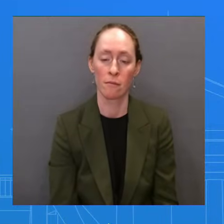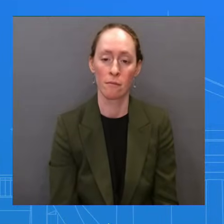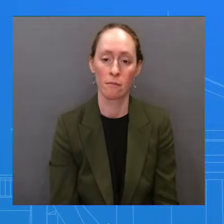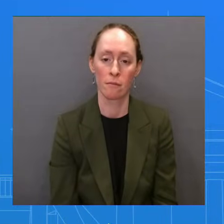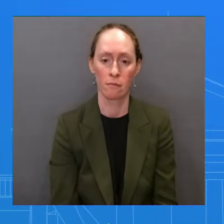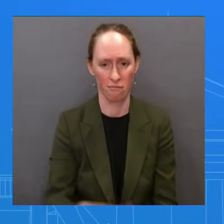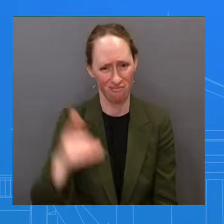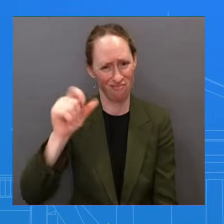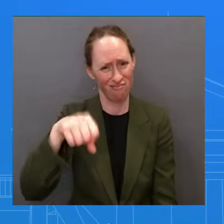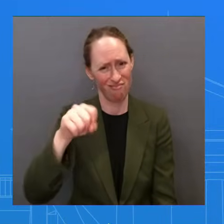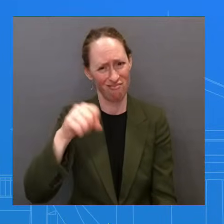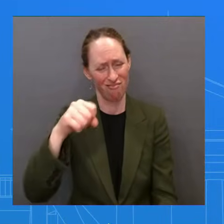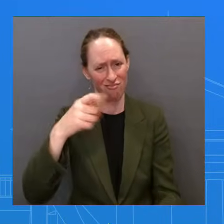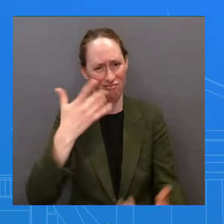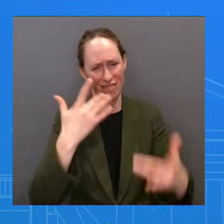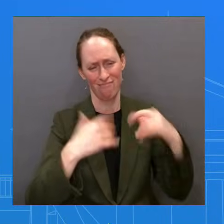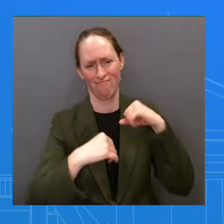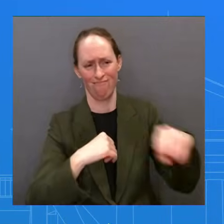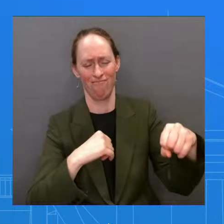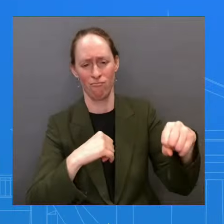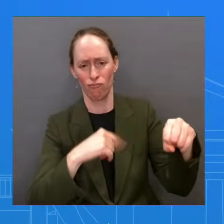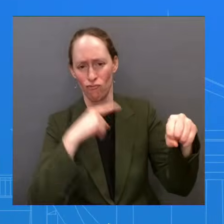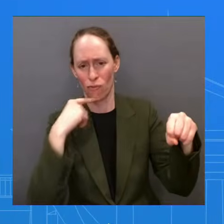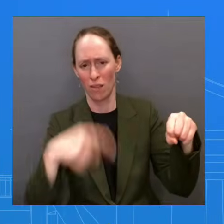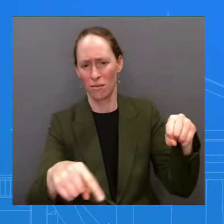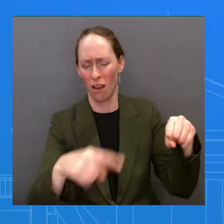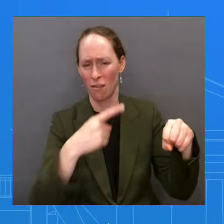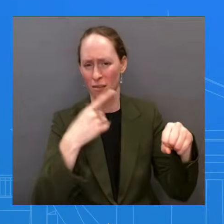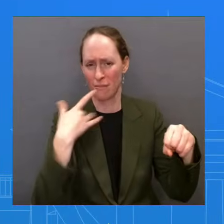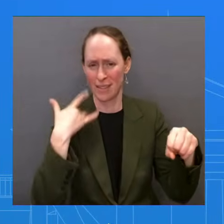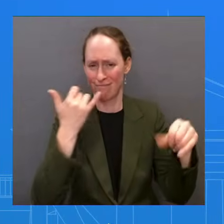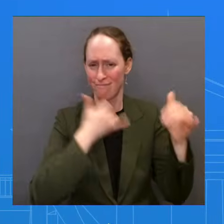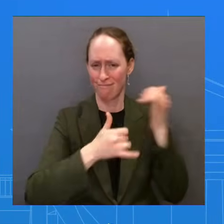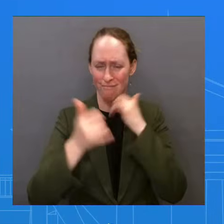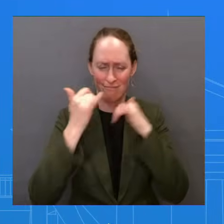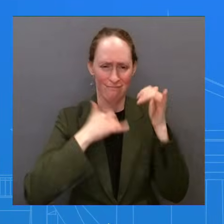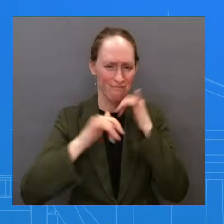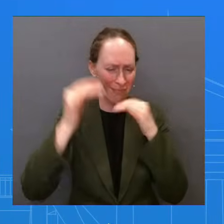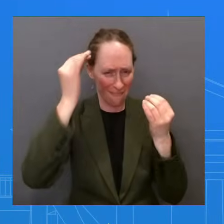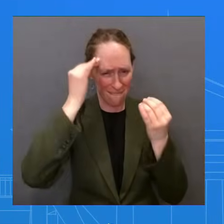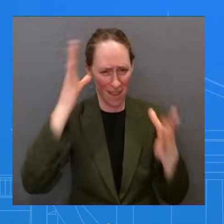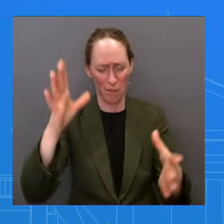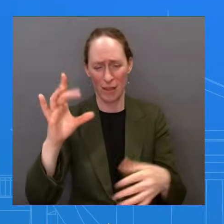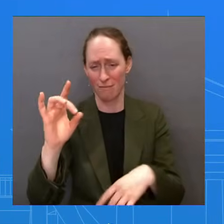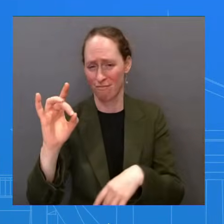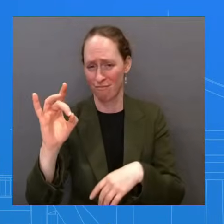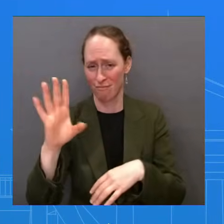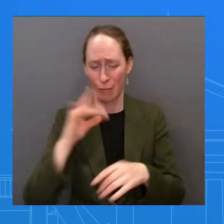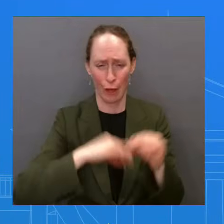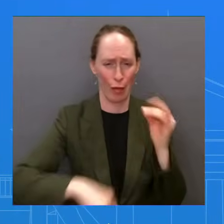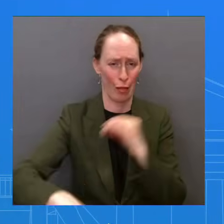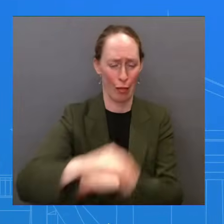President Biden has rallied the world to support the people of Ukraine as they defend their territory against Russia --